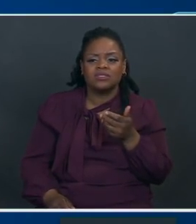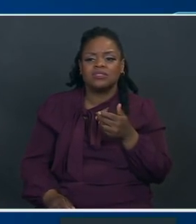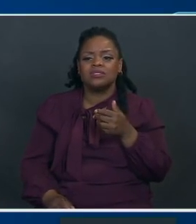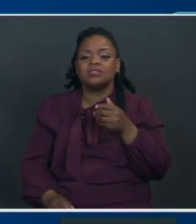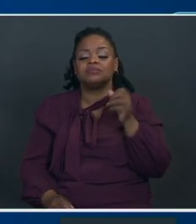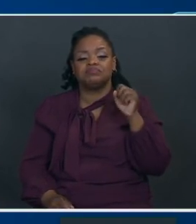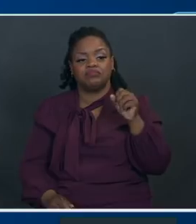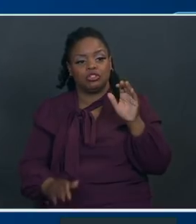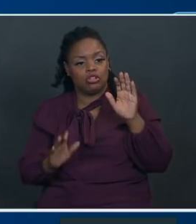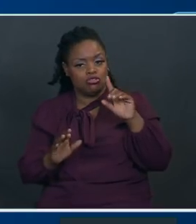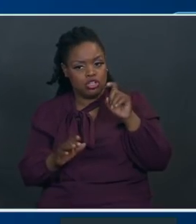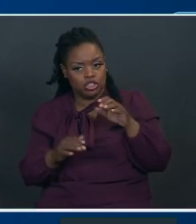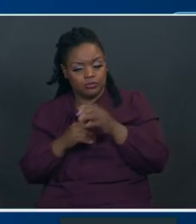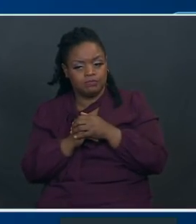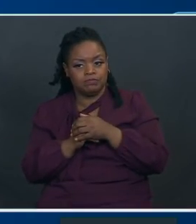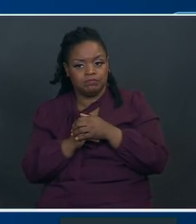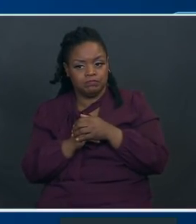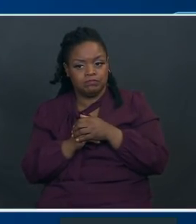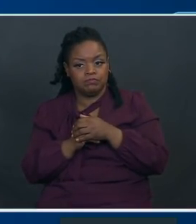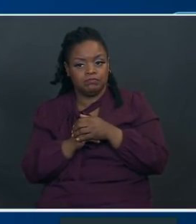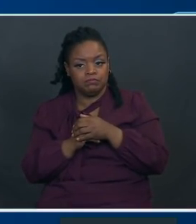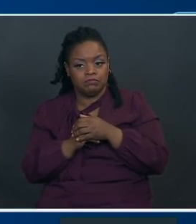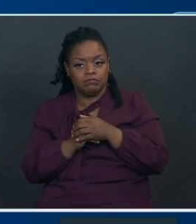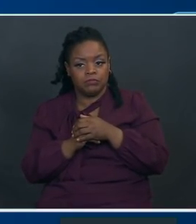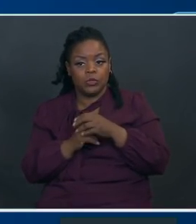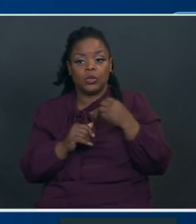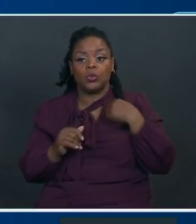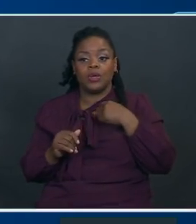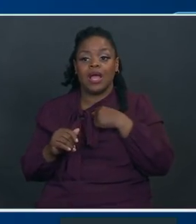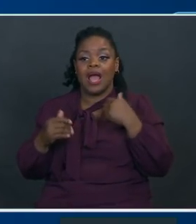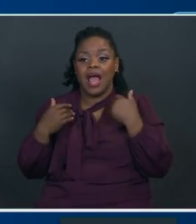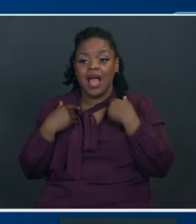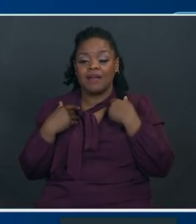We have a database that actually looks at the vaccine supply.